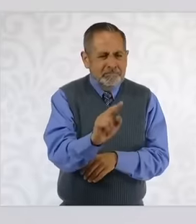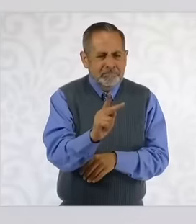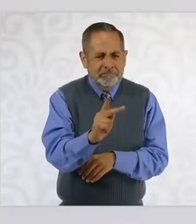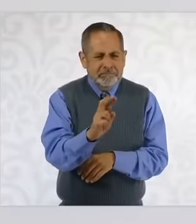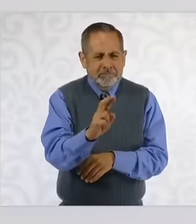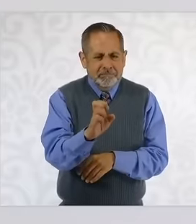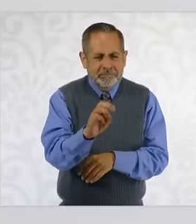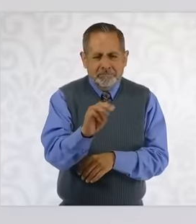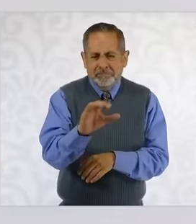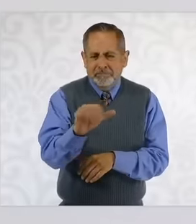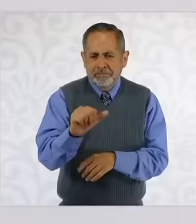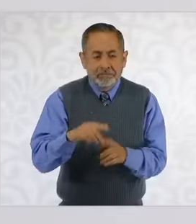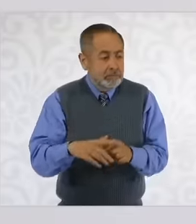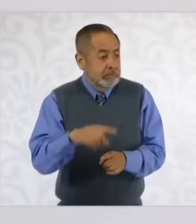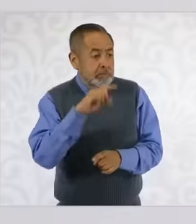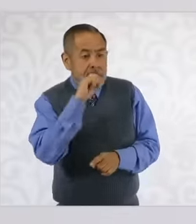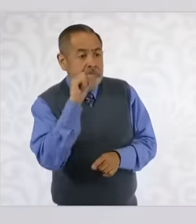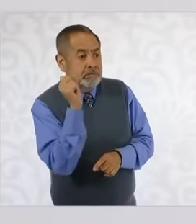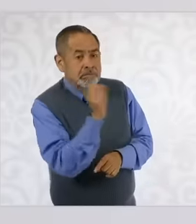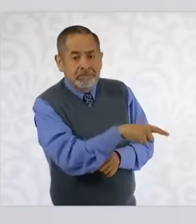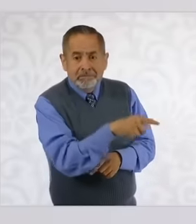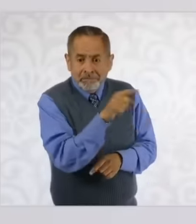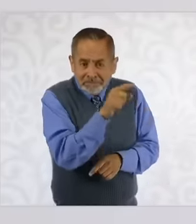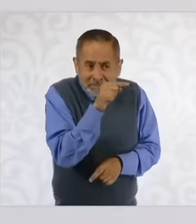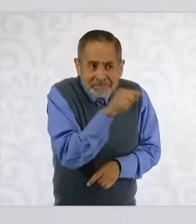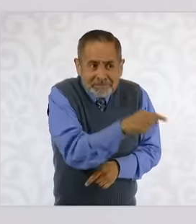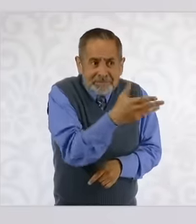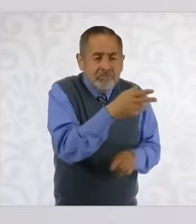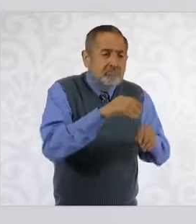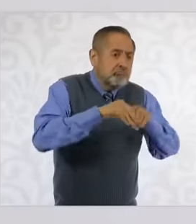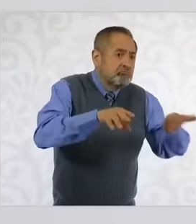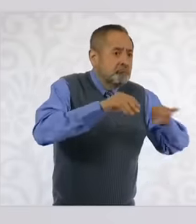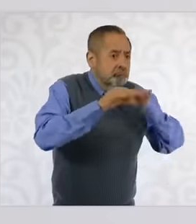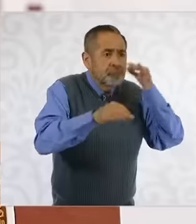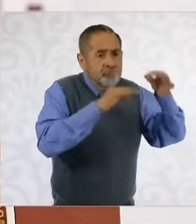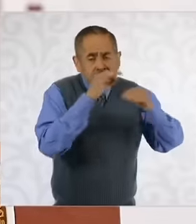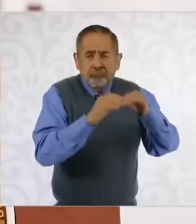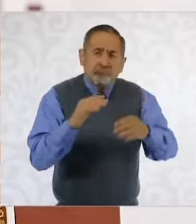The court itself says it in a pile of documents. The